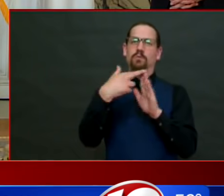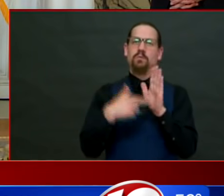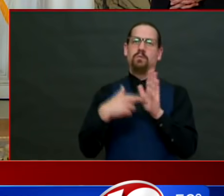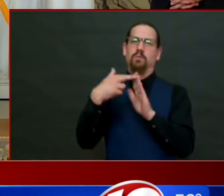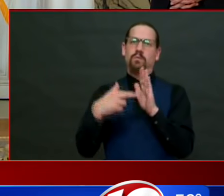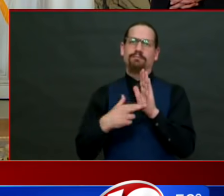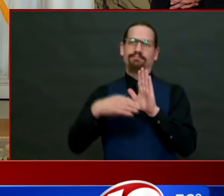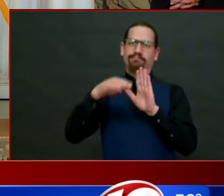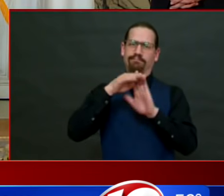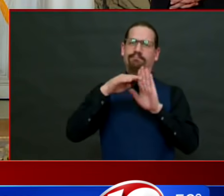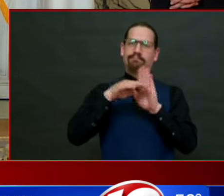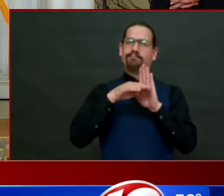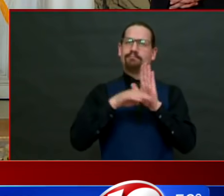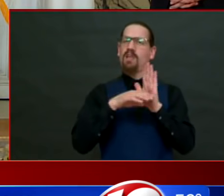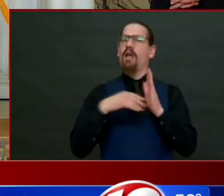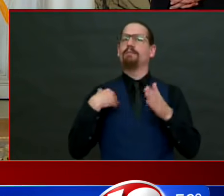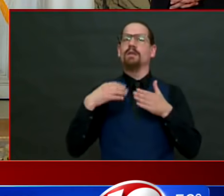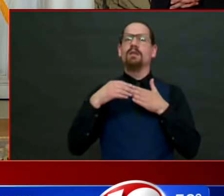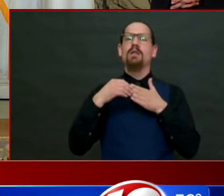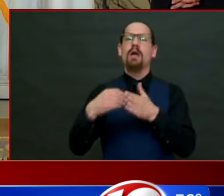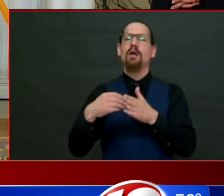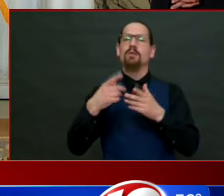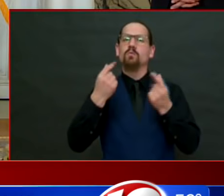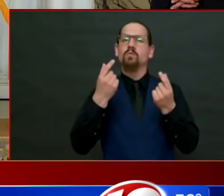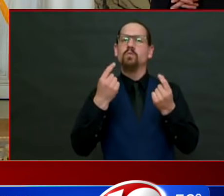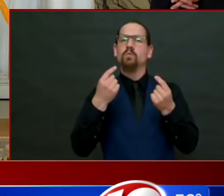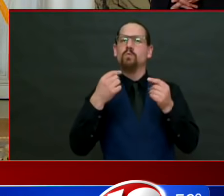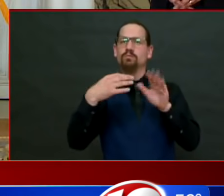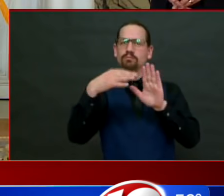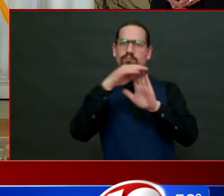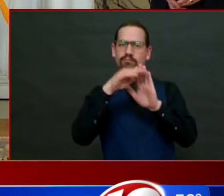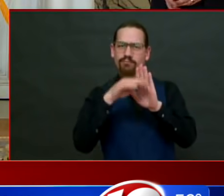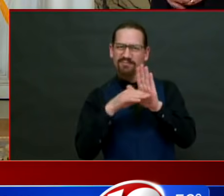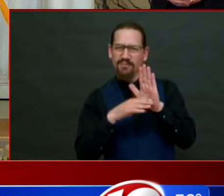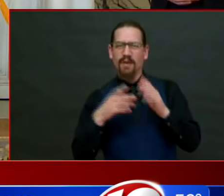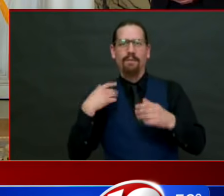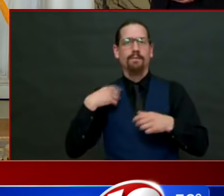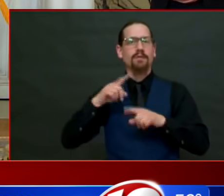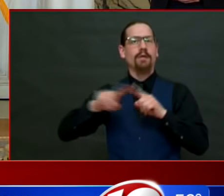ON REOPENINGRI.COM. ON TOP OF THAT, THERE WILL BE